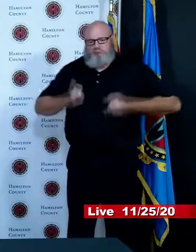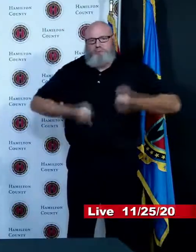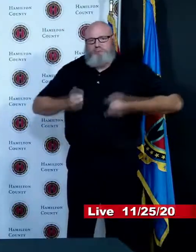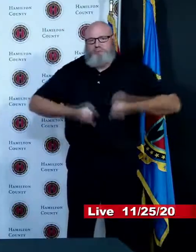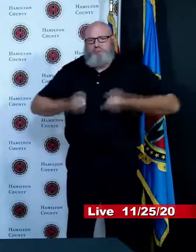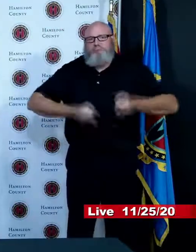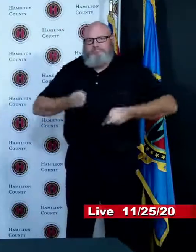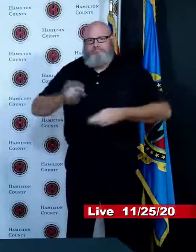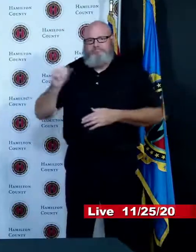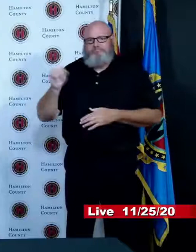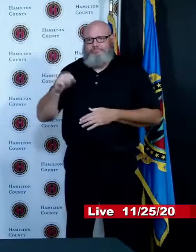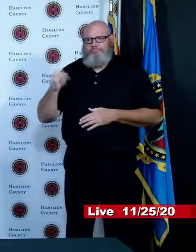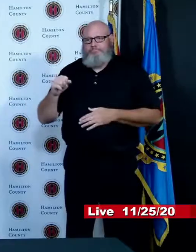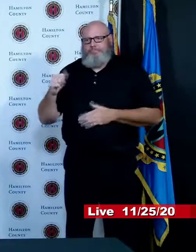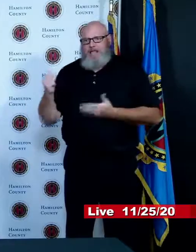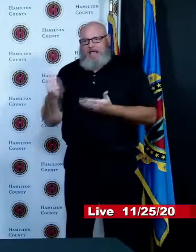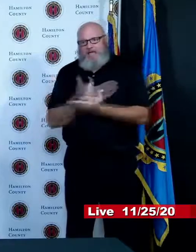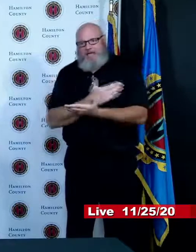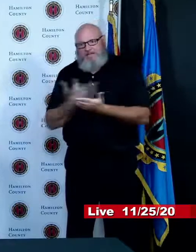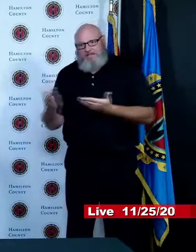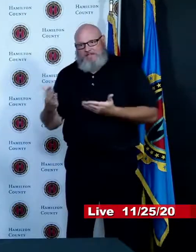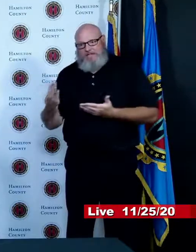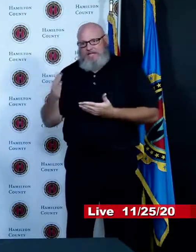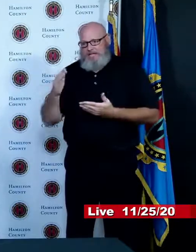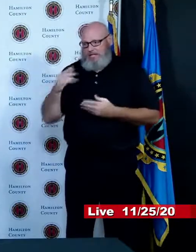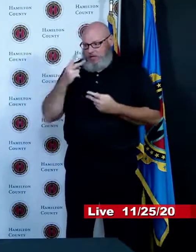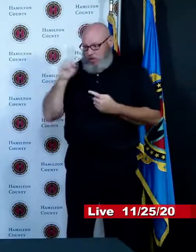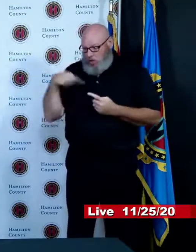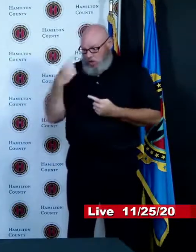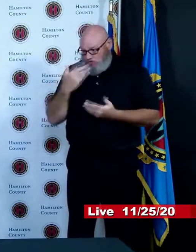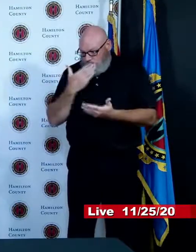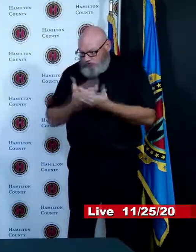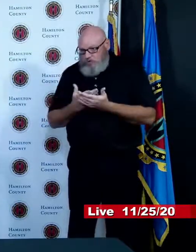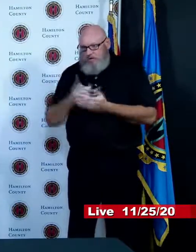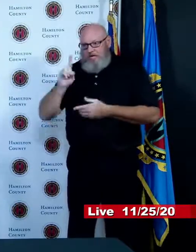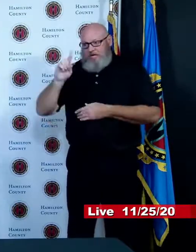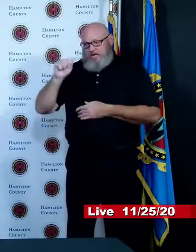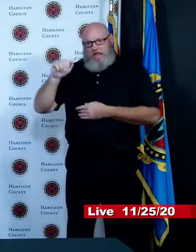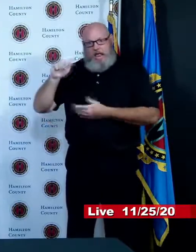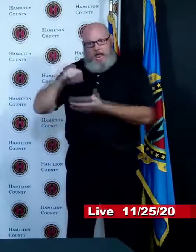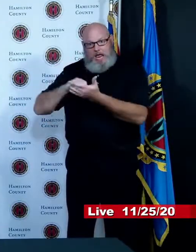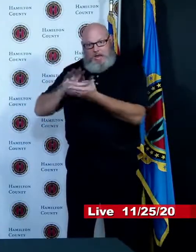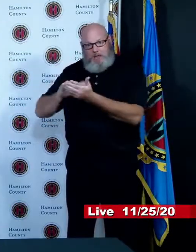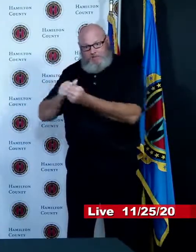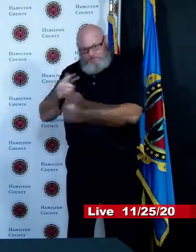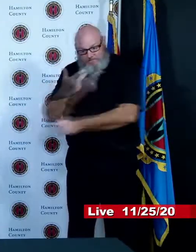good again let me ask you just real quickly follow up what would you like to see as a physician